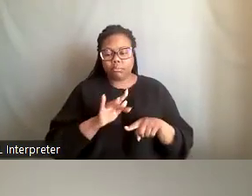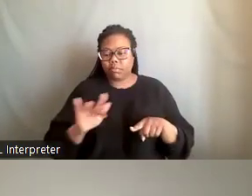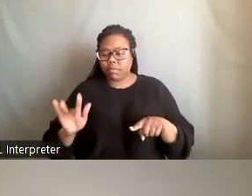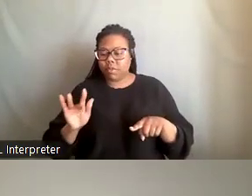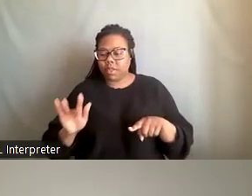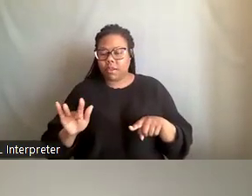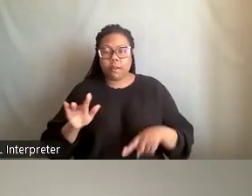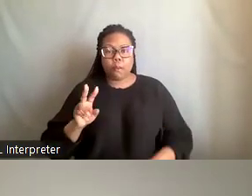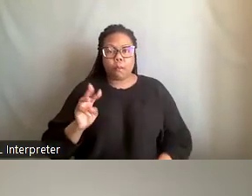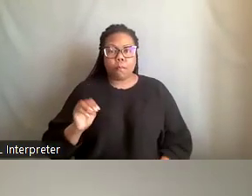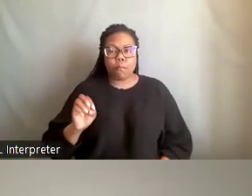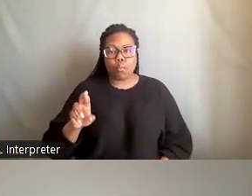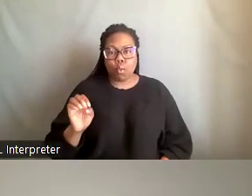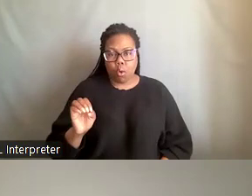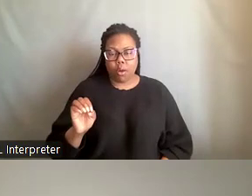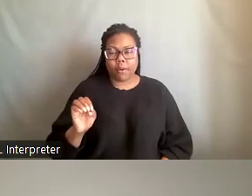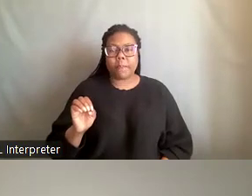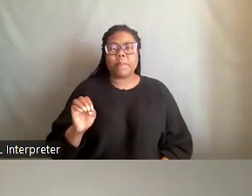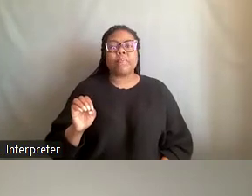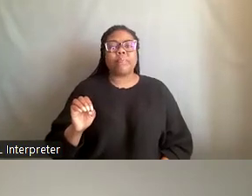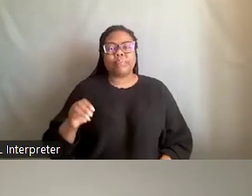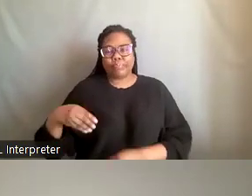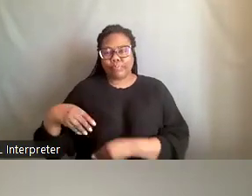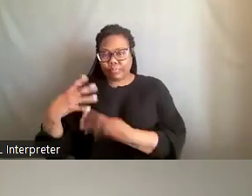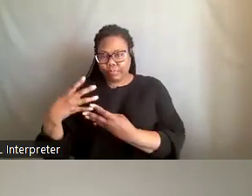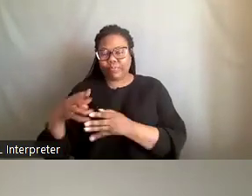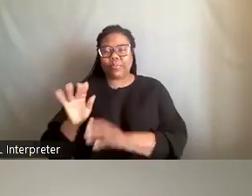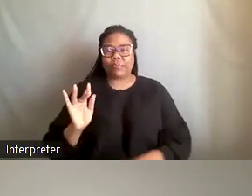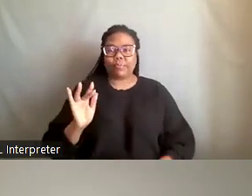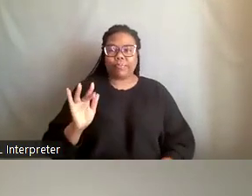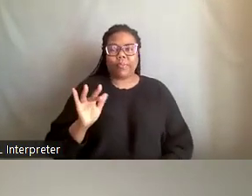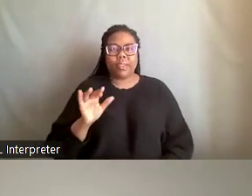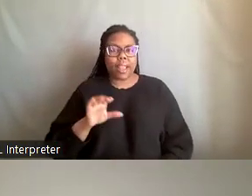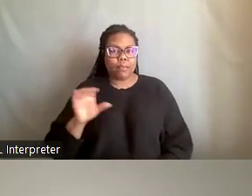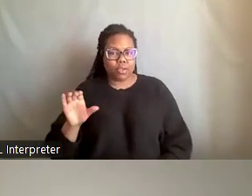most likely it will say "more" and you can go to captions. Sometimes then you have to go at the bottom of your screen